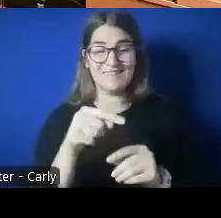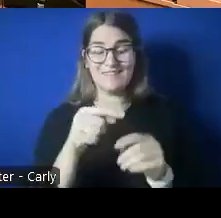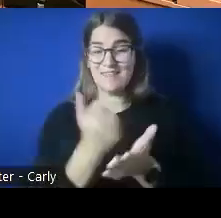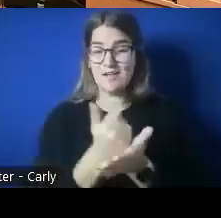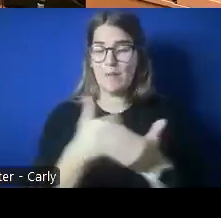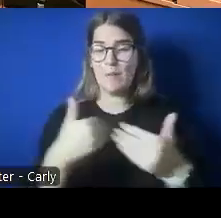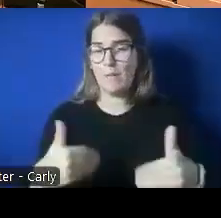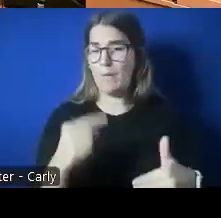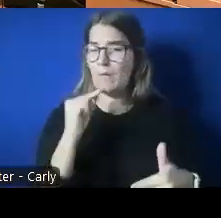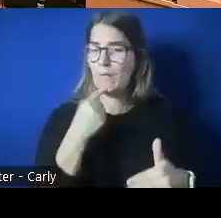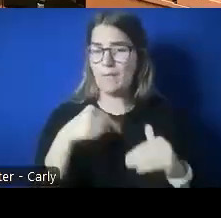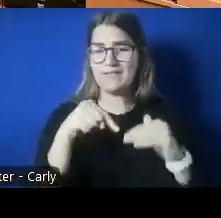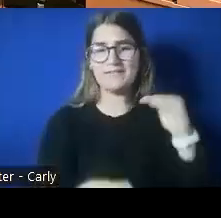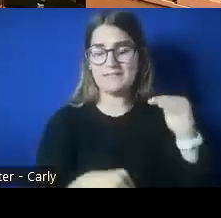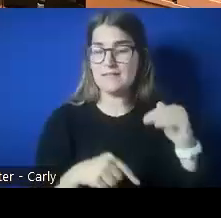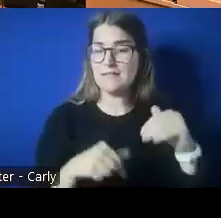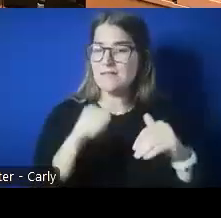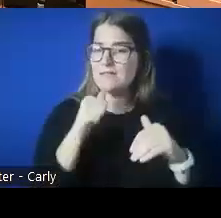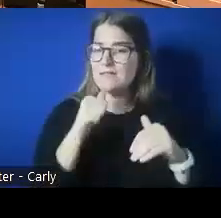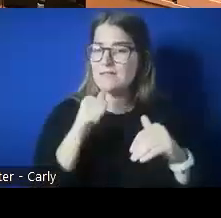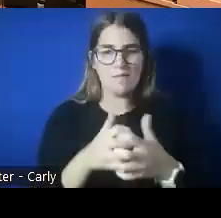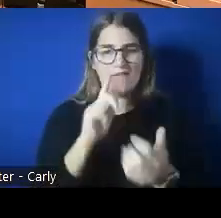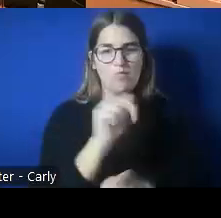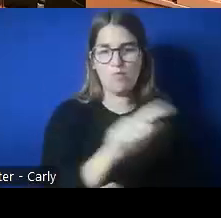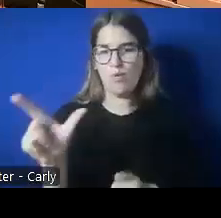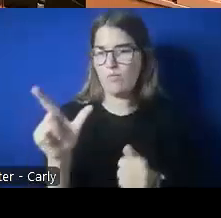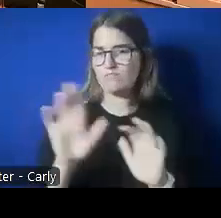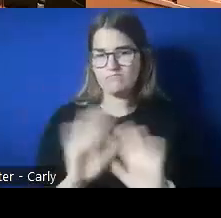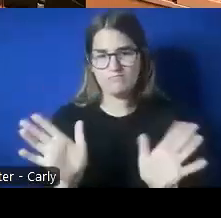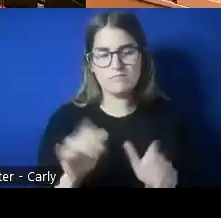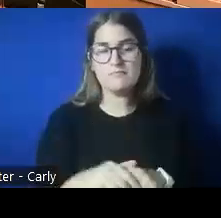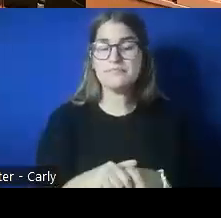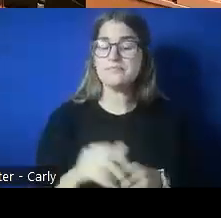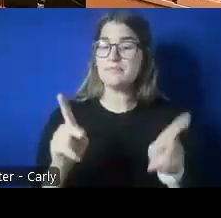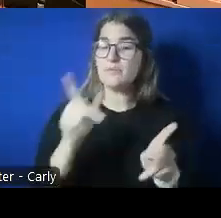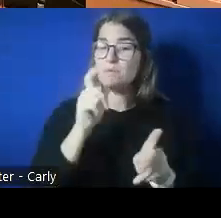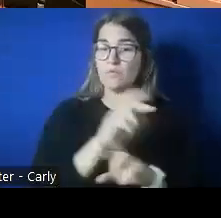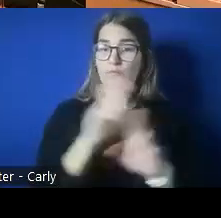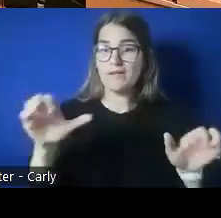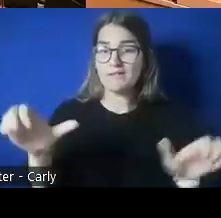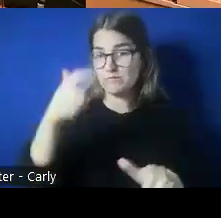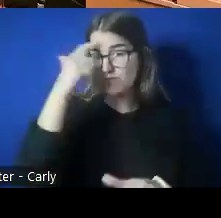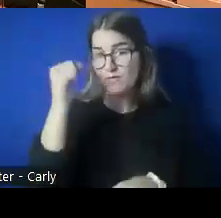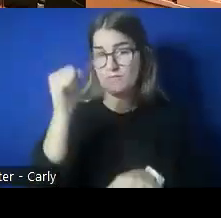not for everybody people who are ready to do trauma work we need to make sure that